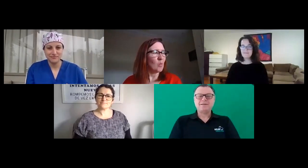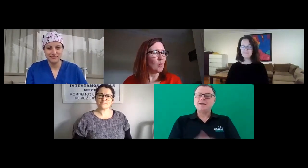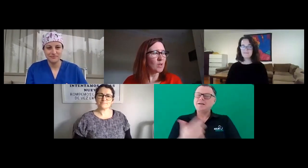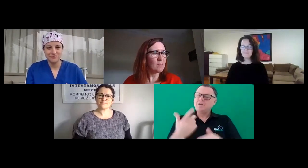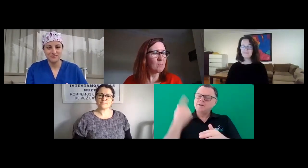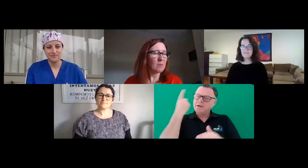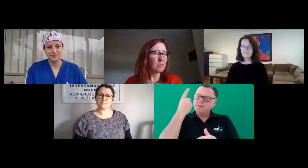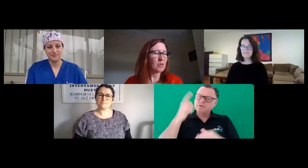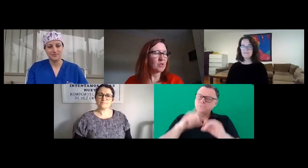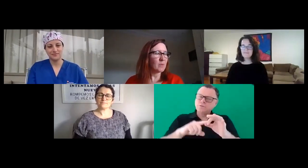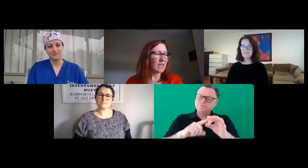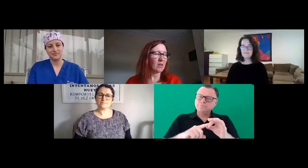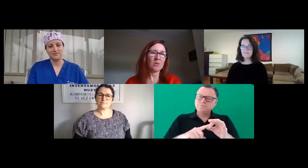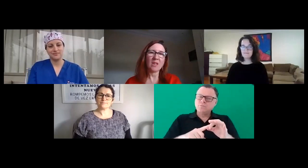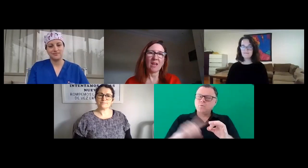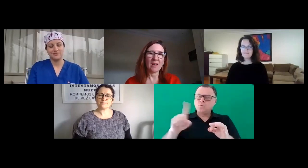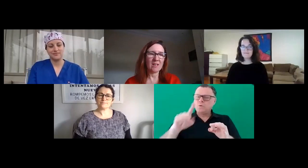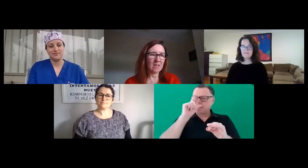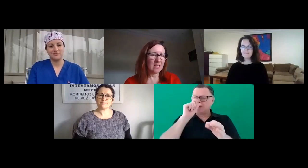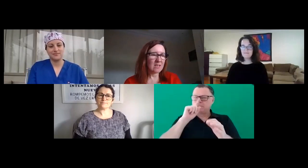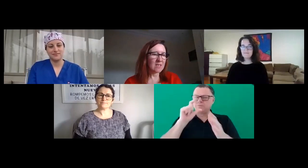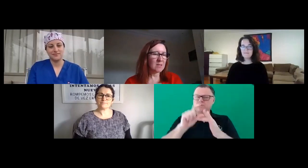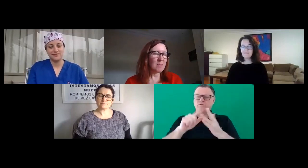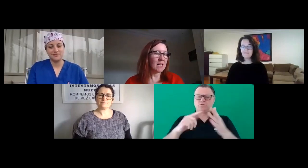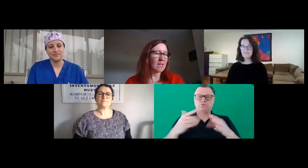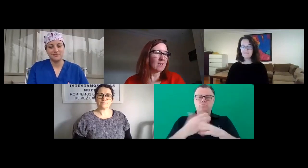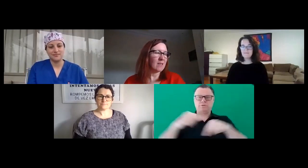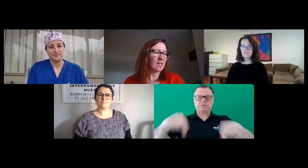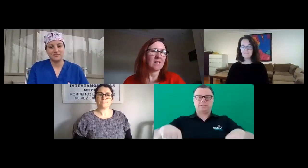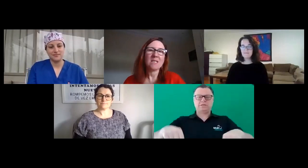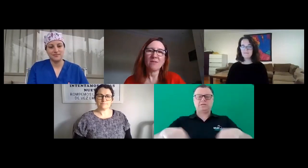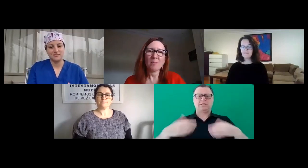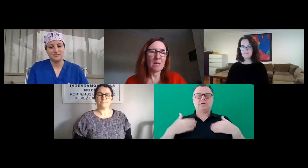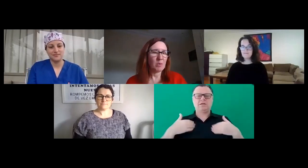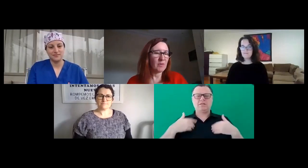what can people do in health care to make people feel